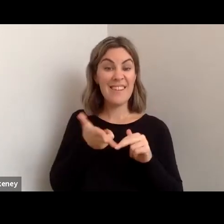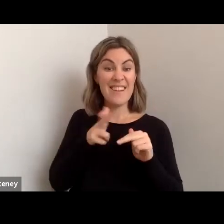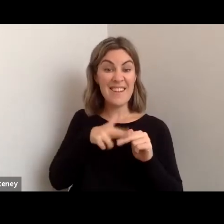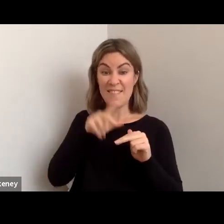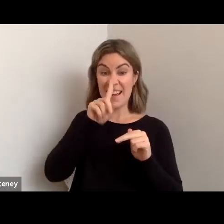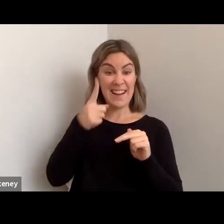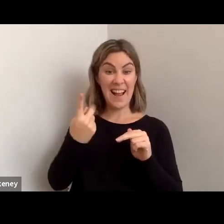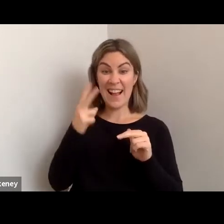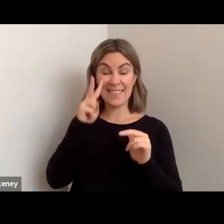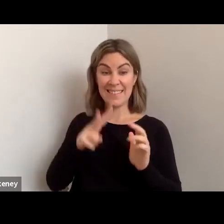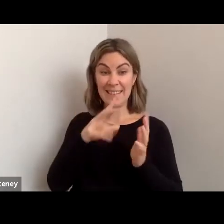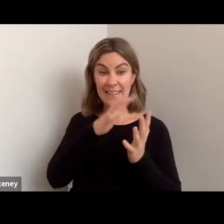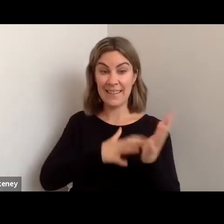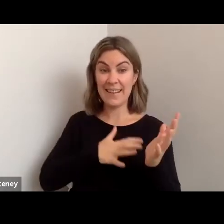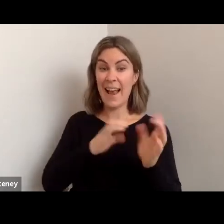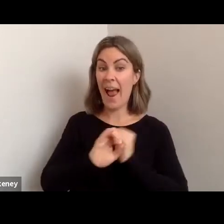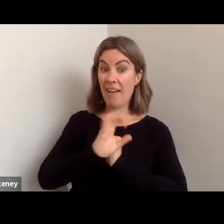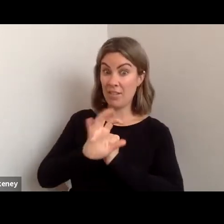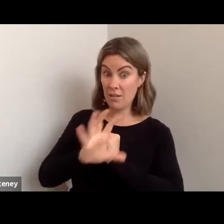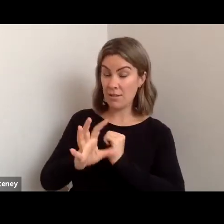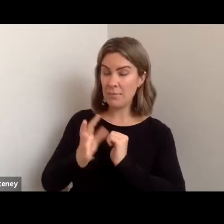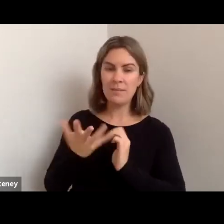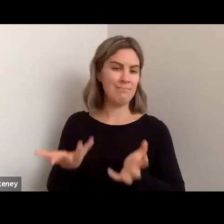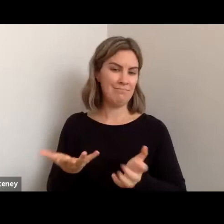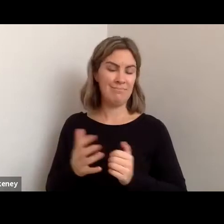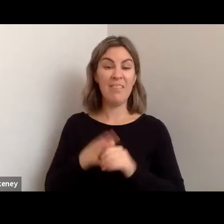So the premium thing for any algorithm - Facebook or Twitter or